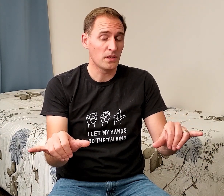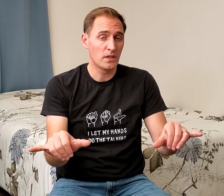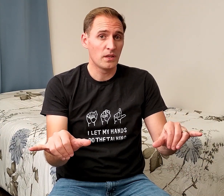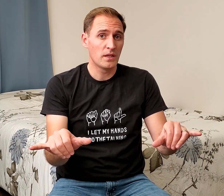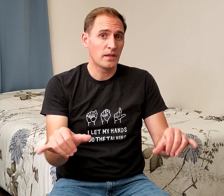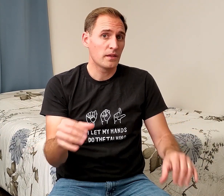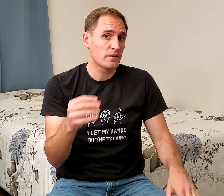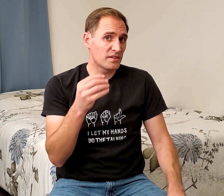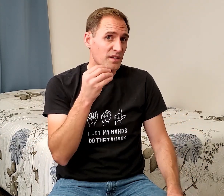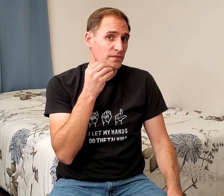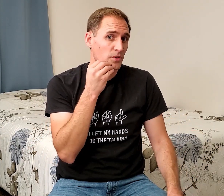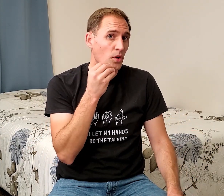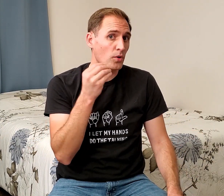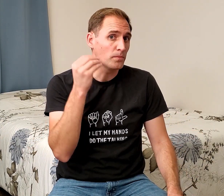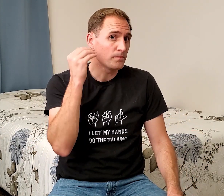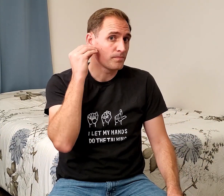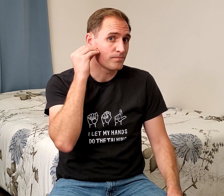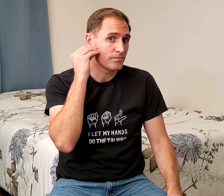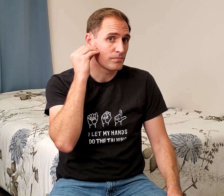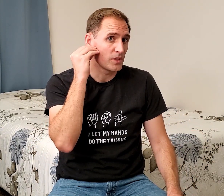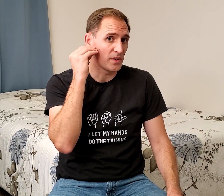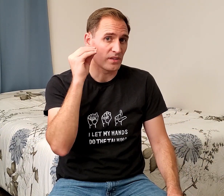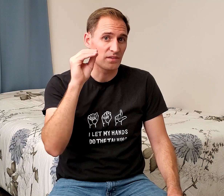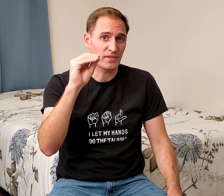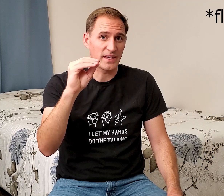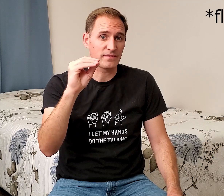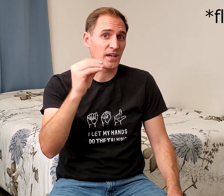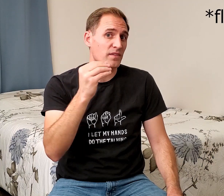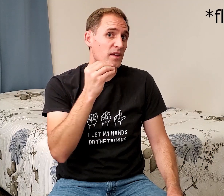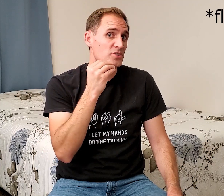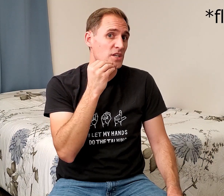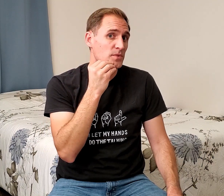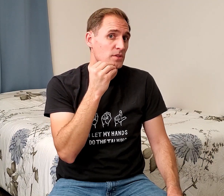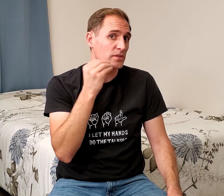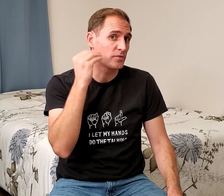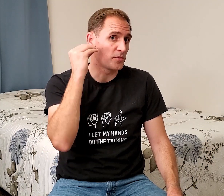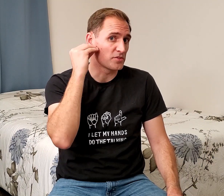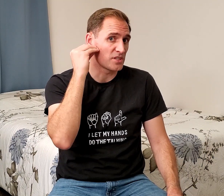The sign for home you make a flat 5 handshape and you go from your chin up